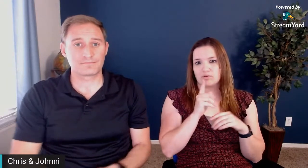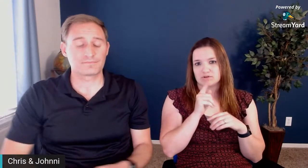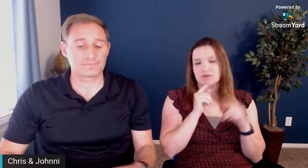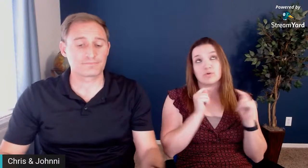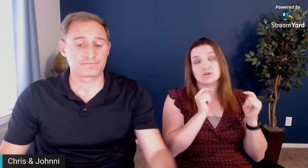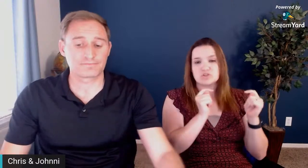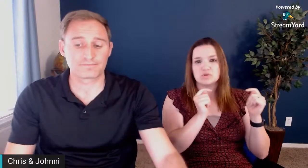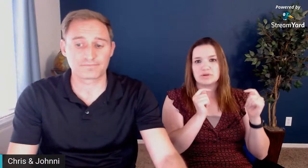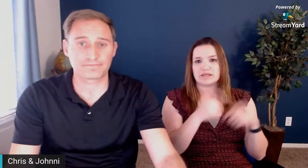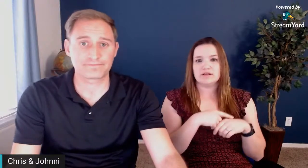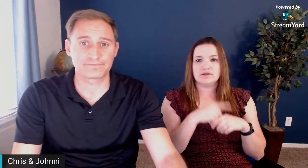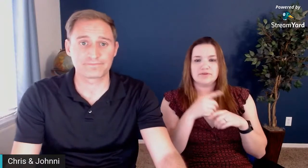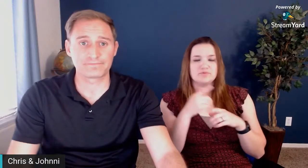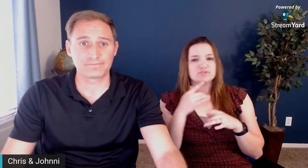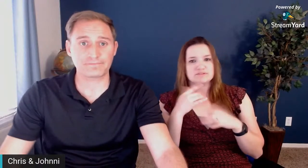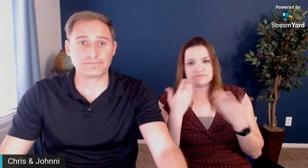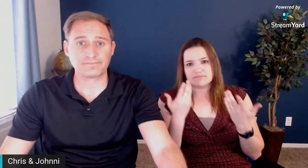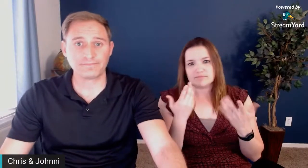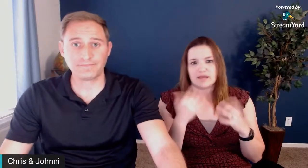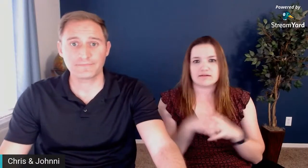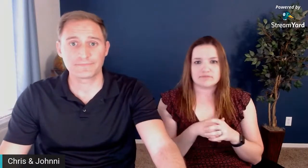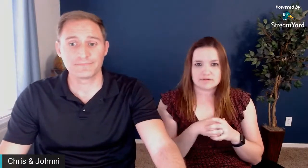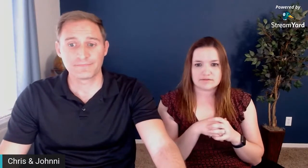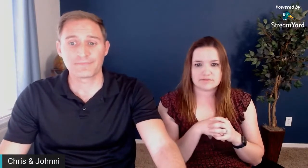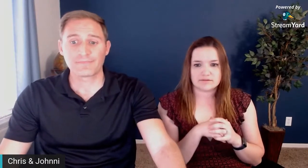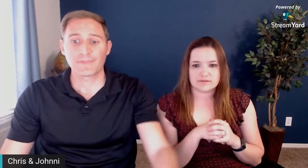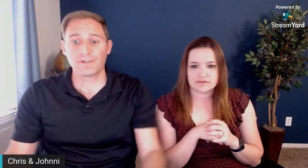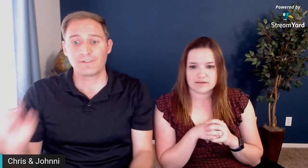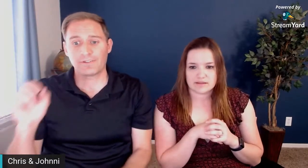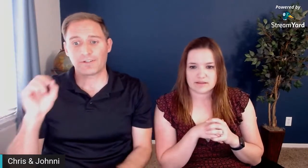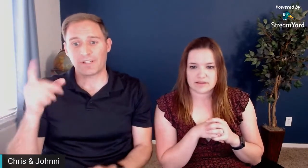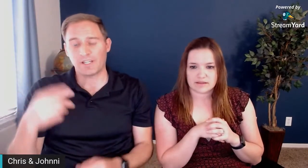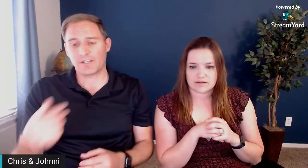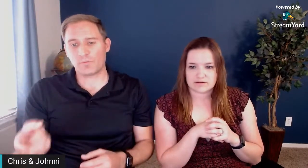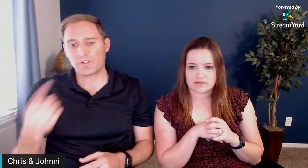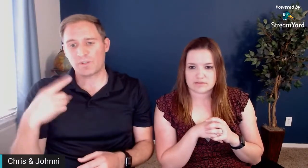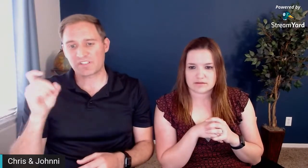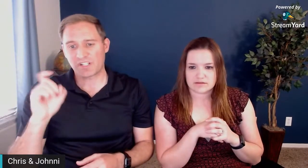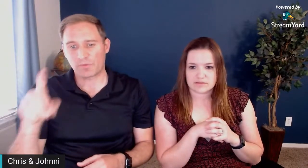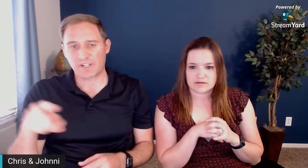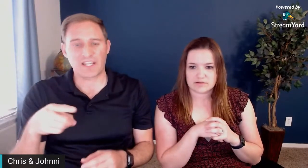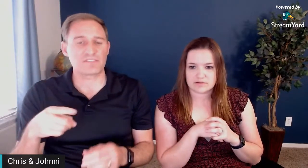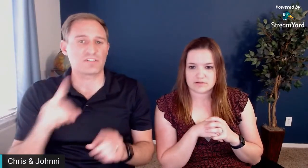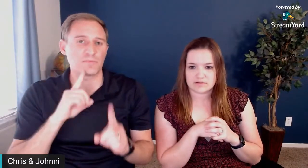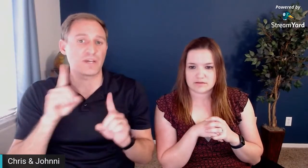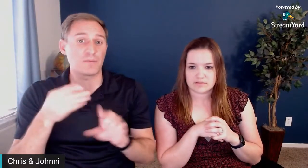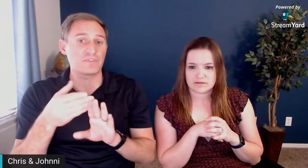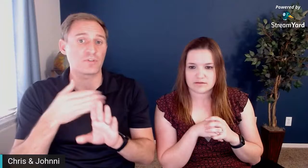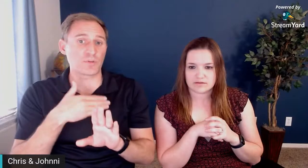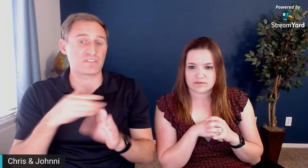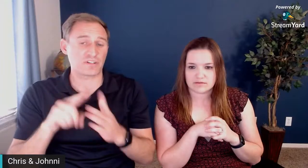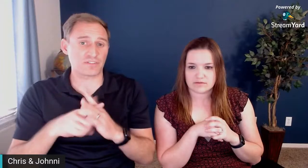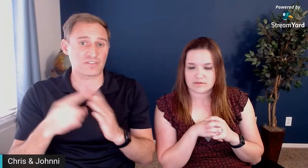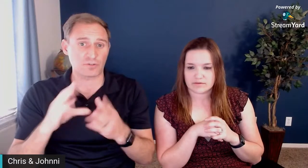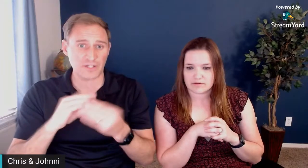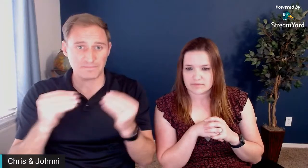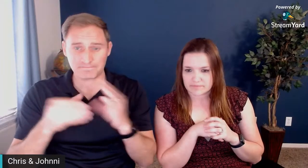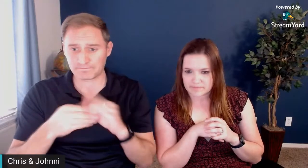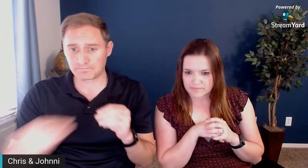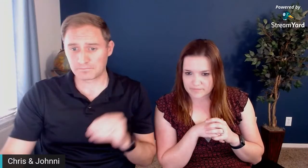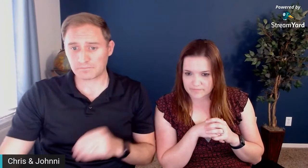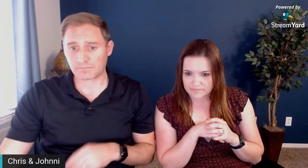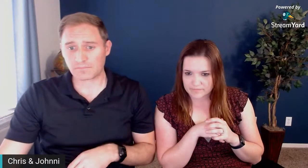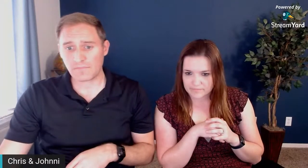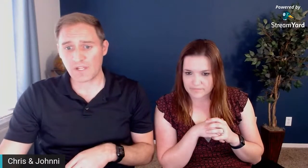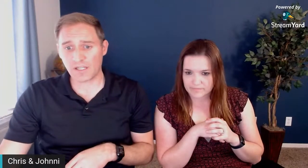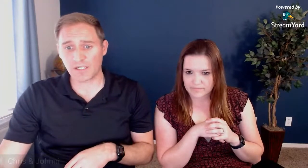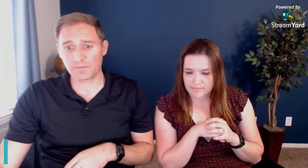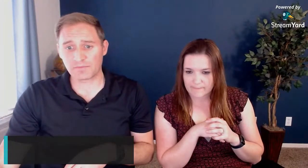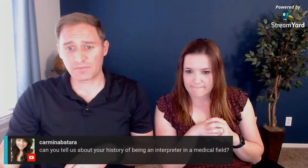or or tutoring you just yeah okay uh one question i want to answer uh before we start the story um